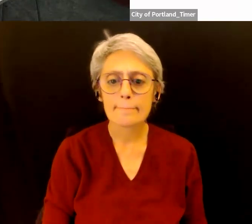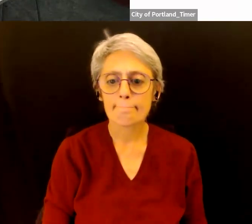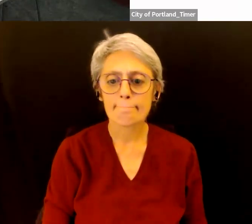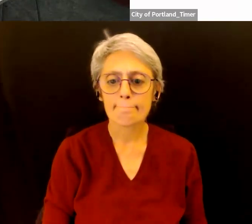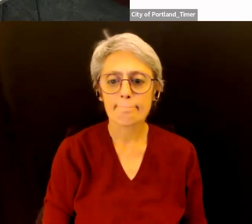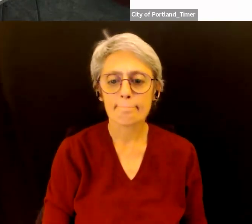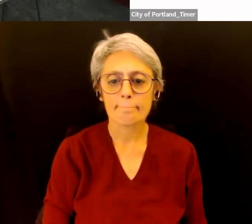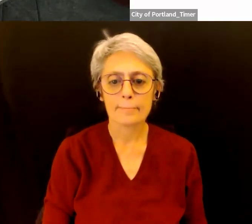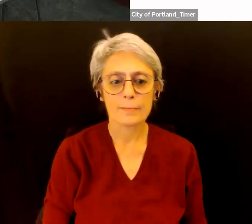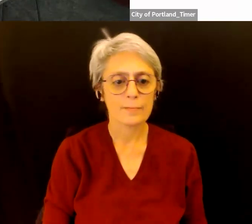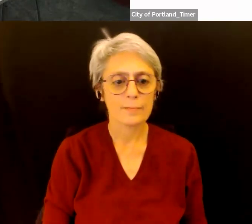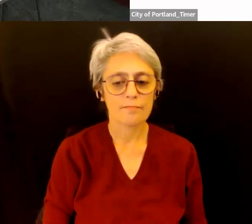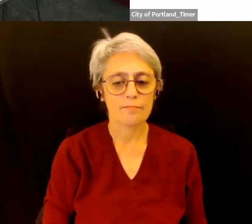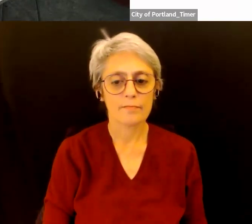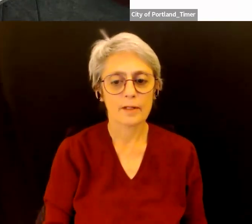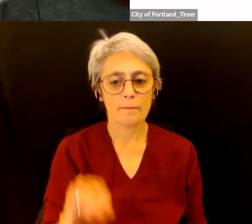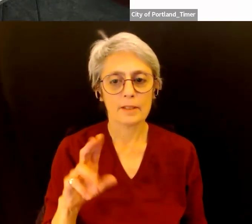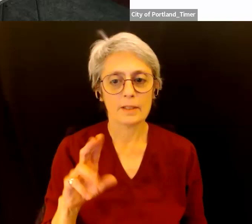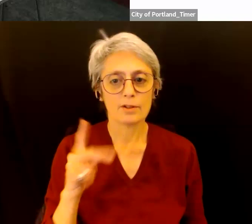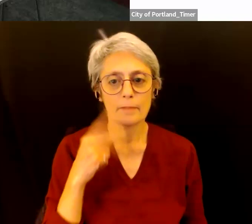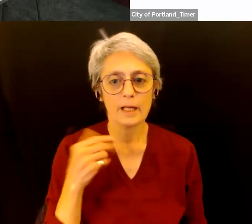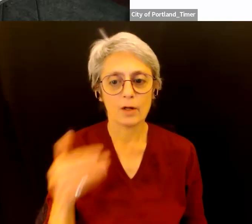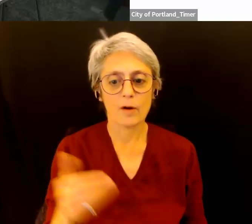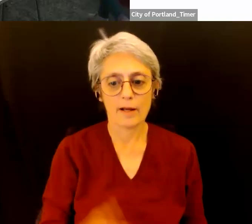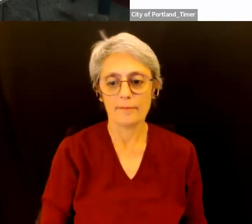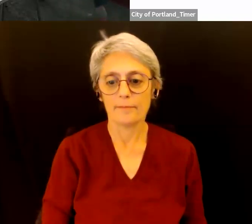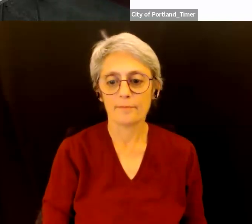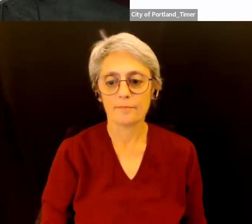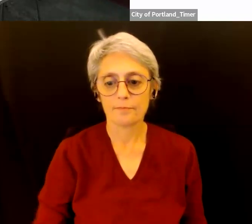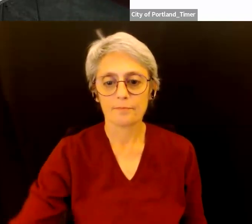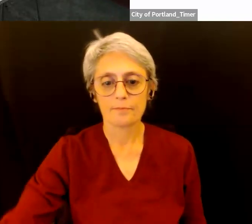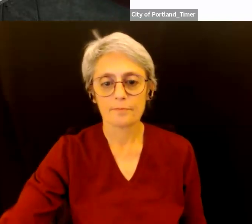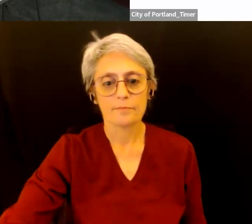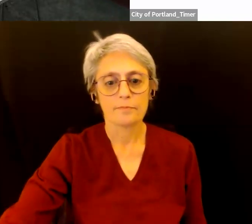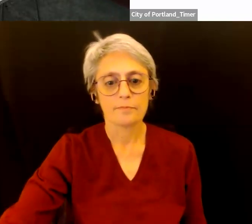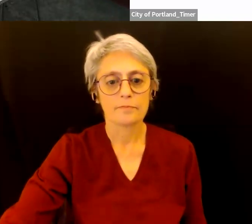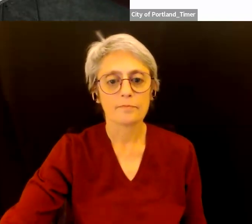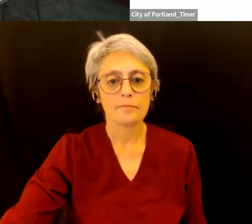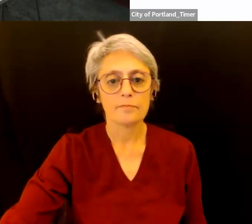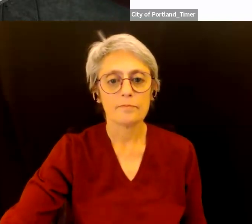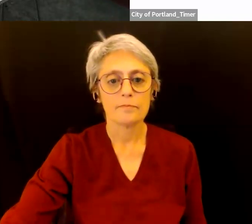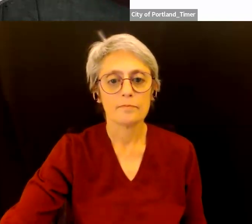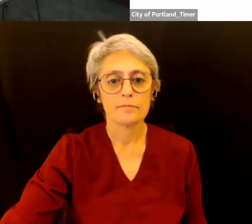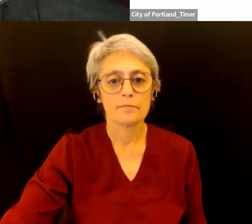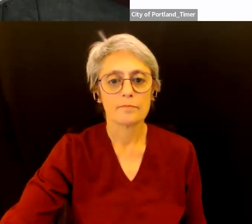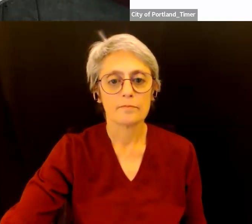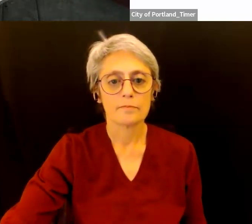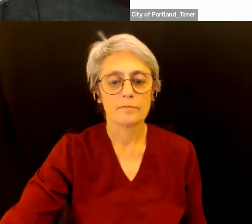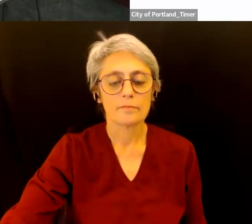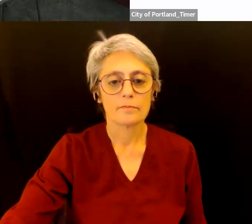Go ahead, Mr. Pink.